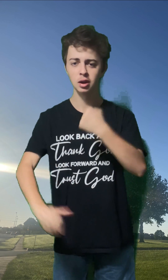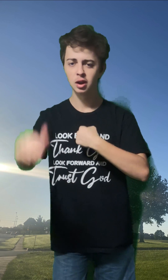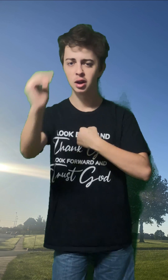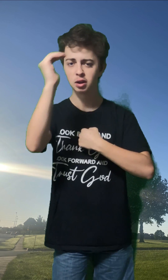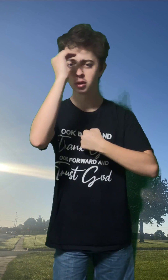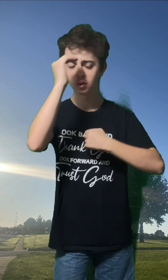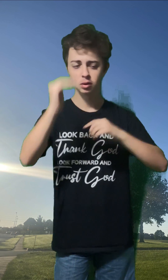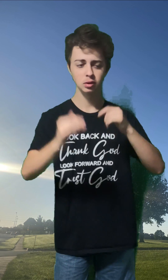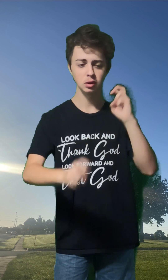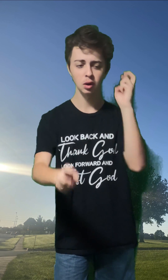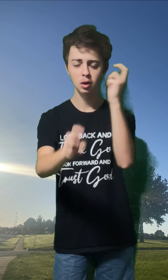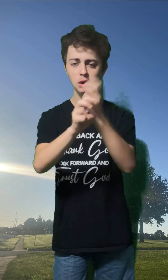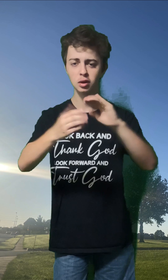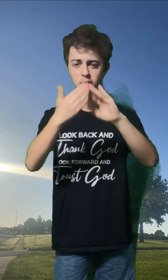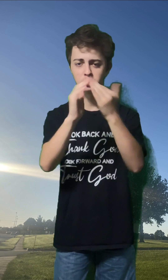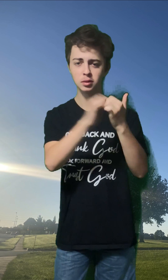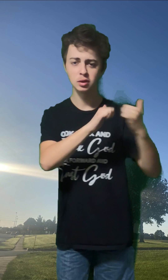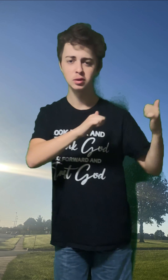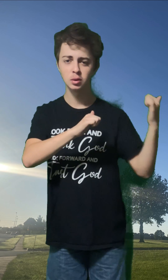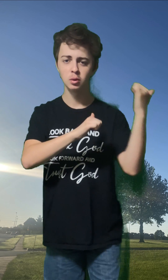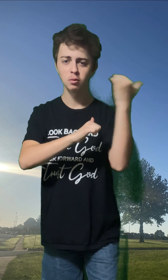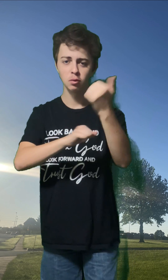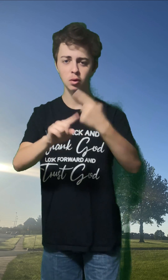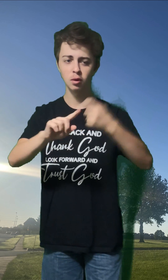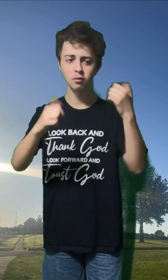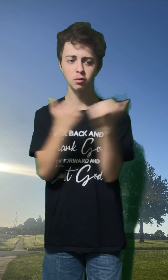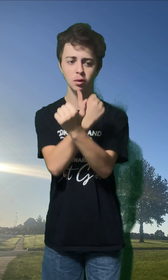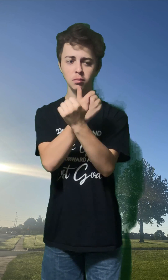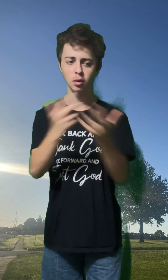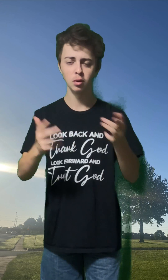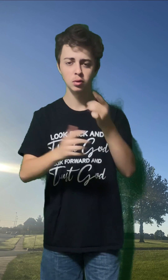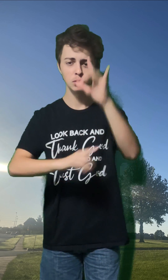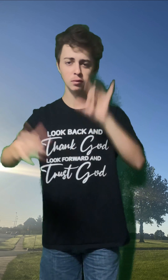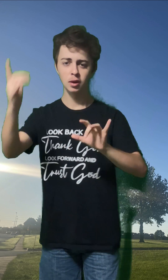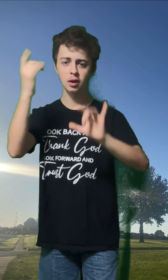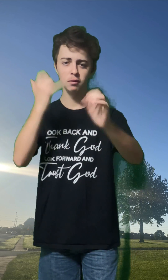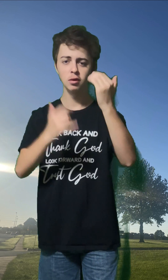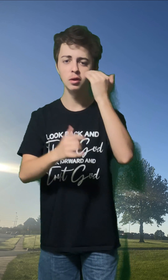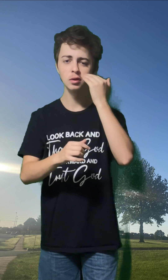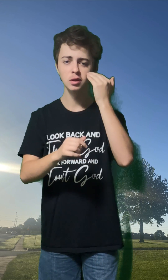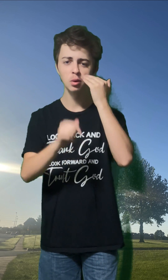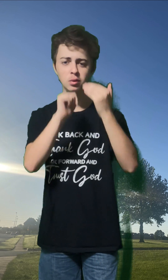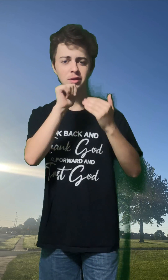I know it's hard to be so far From all you've ever known